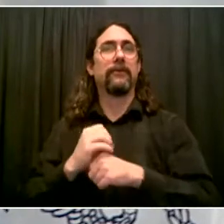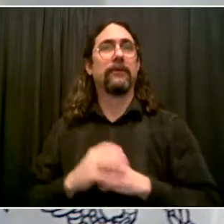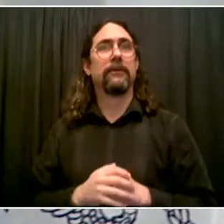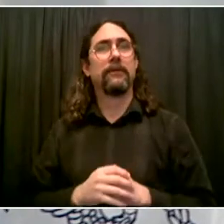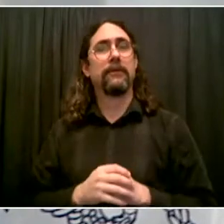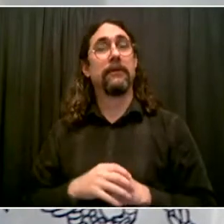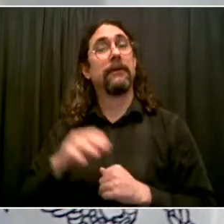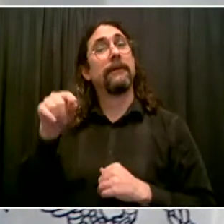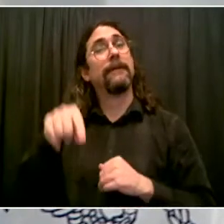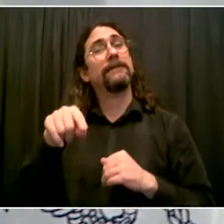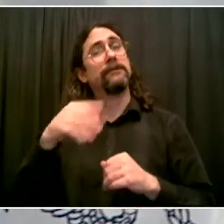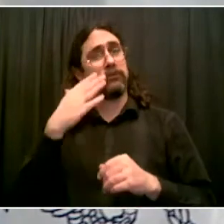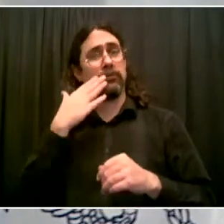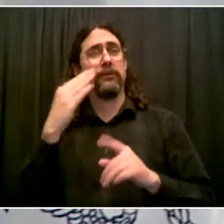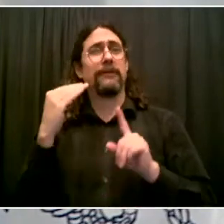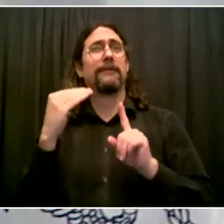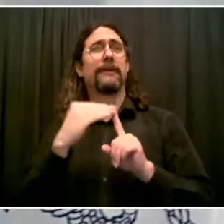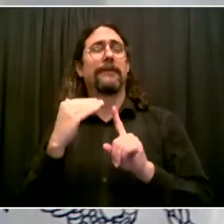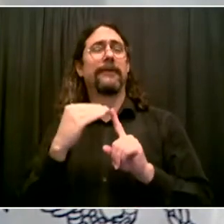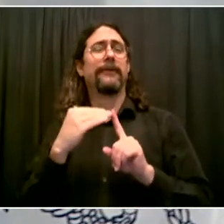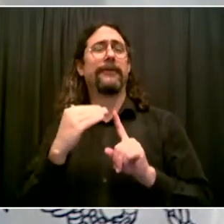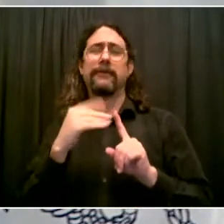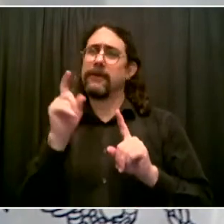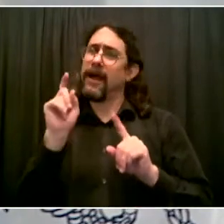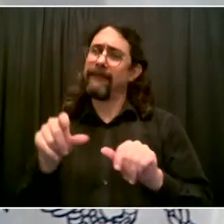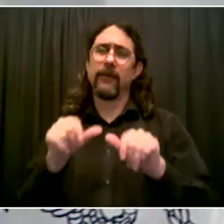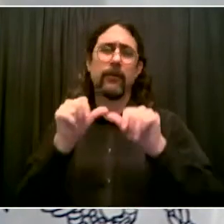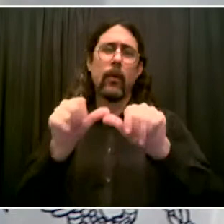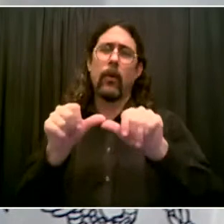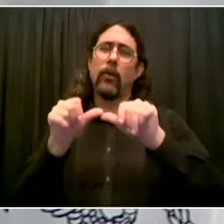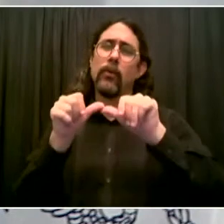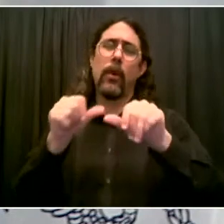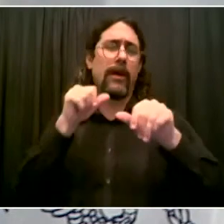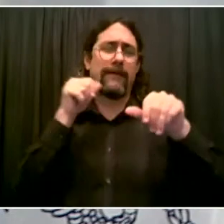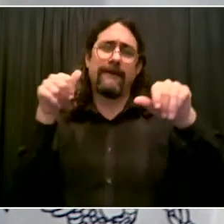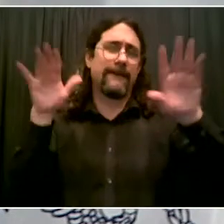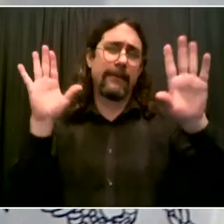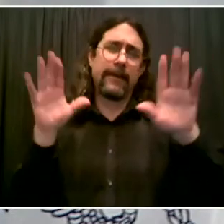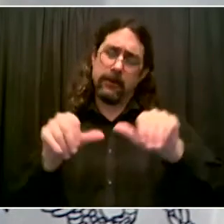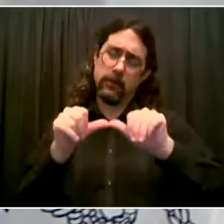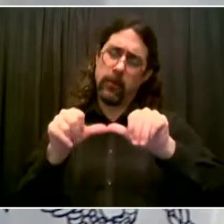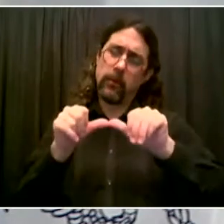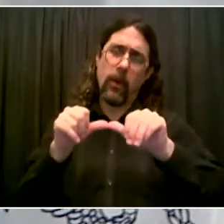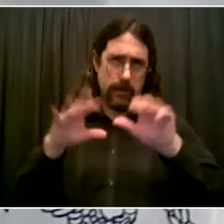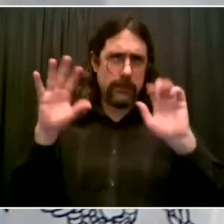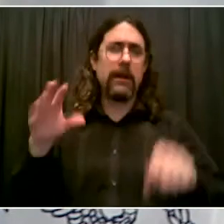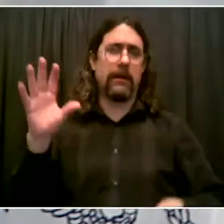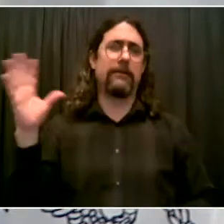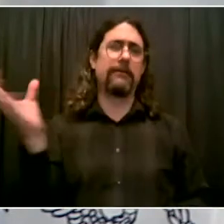A REMINDER NEVER GIVE UP THE FIGHT BECAUSE EVENTUALLY THE RIGHT SIDE COMES THROUGH AND IT